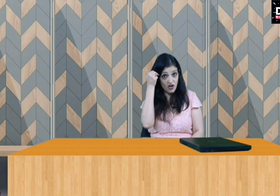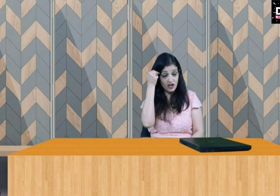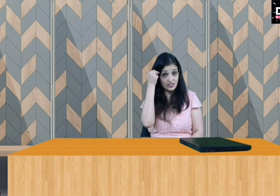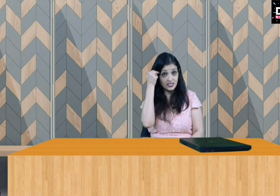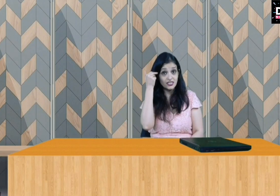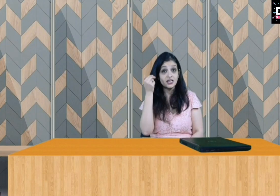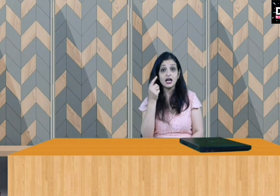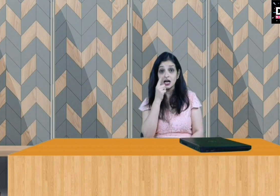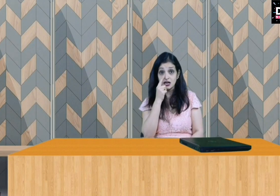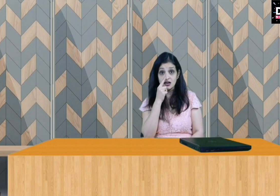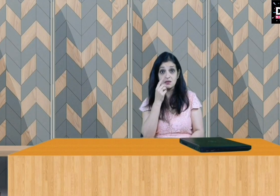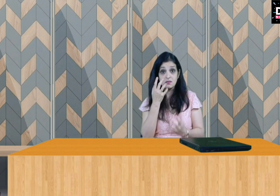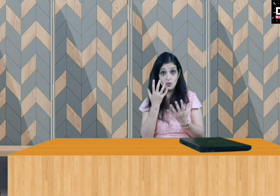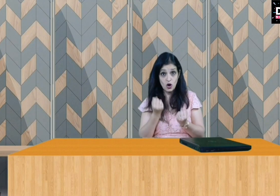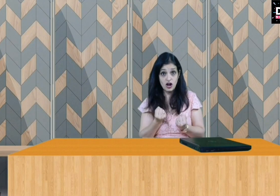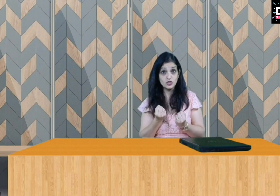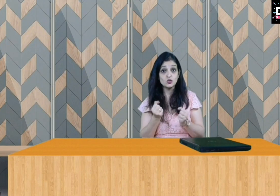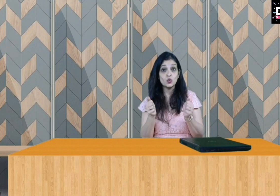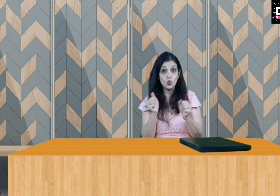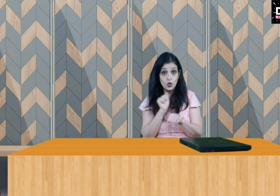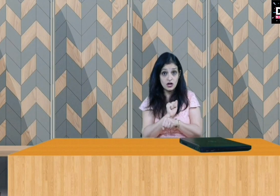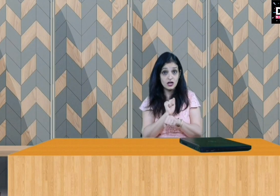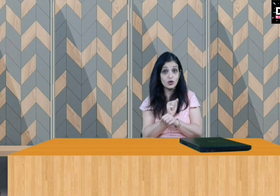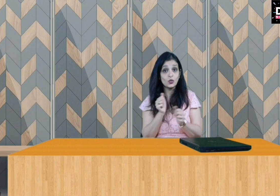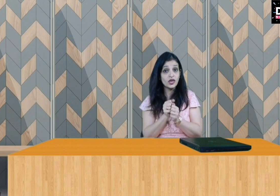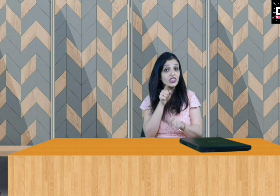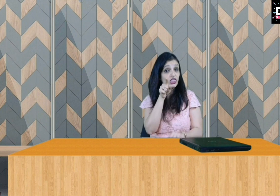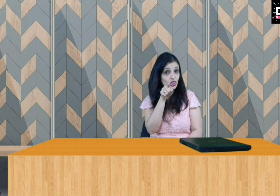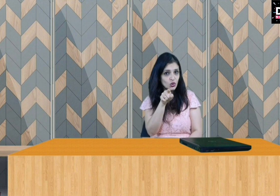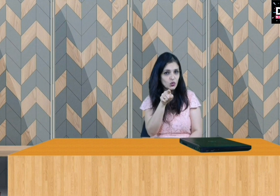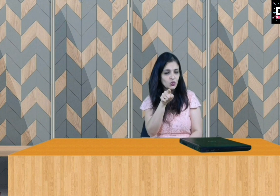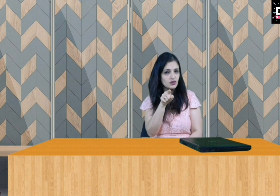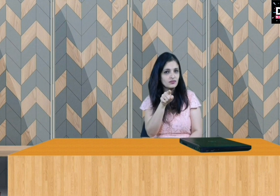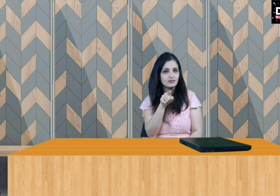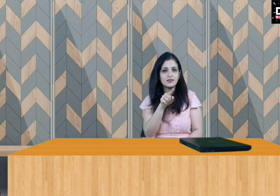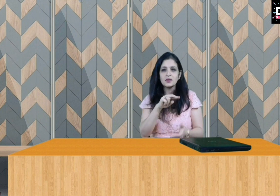Just because a girl want to work wit you..